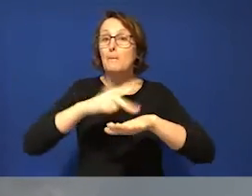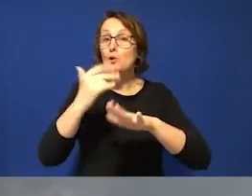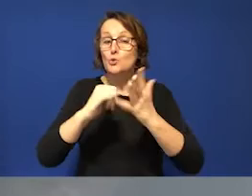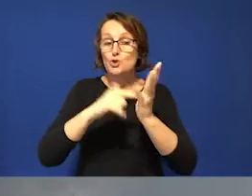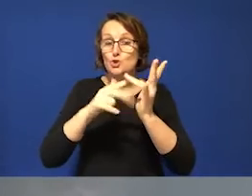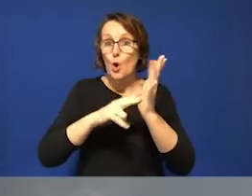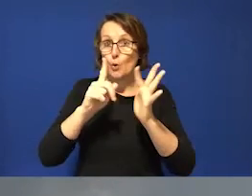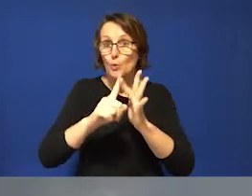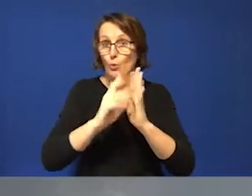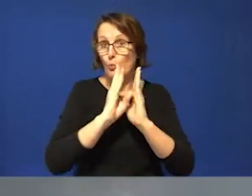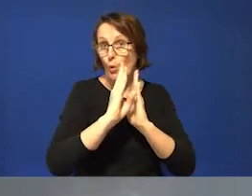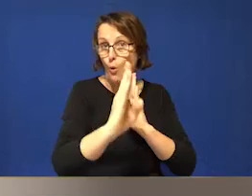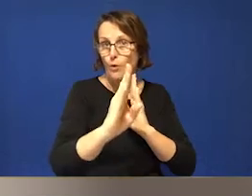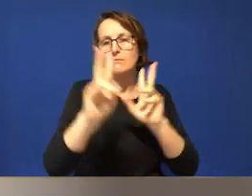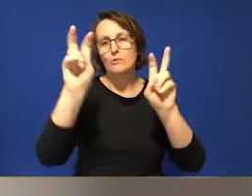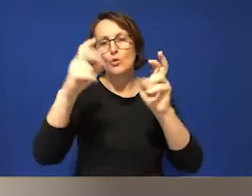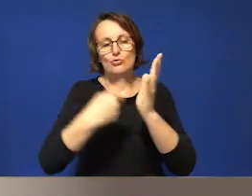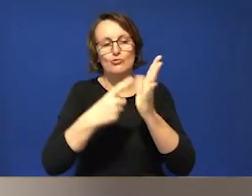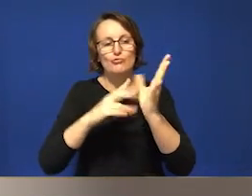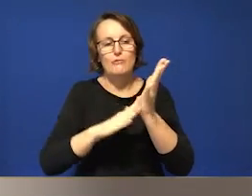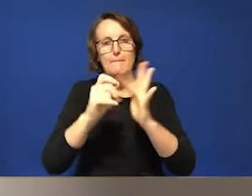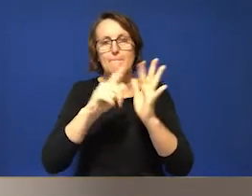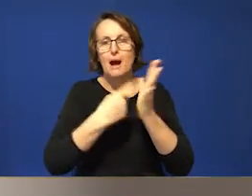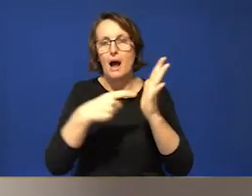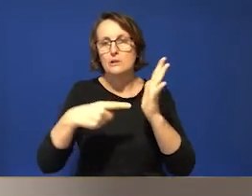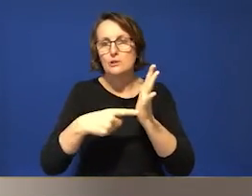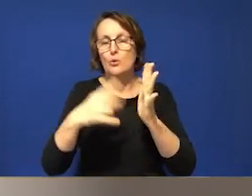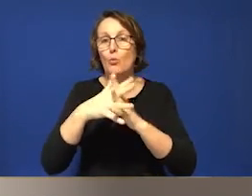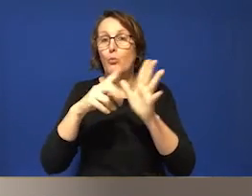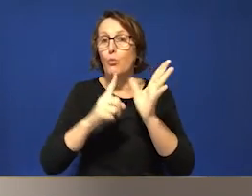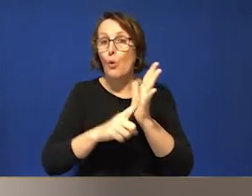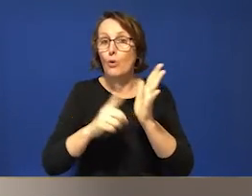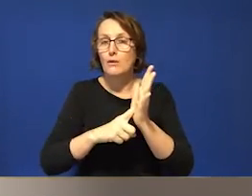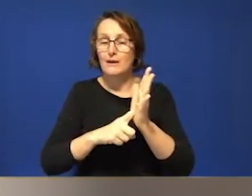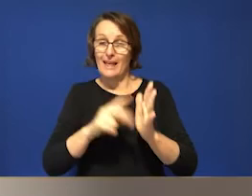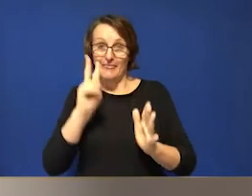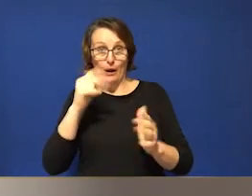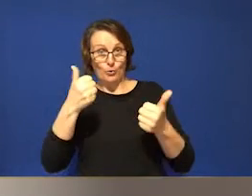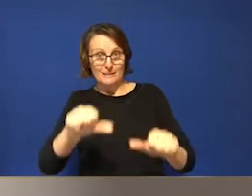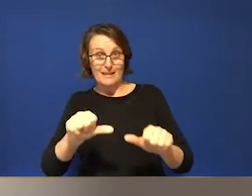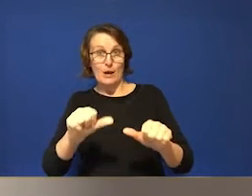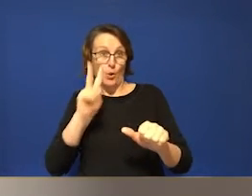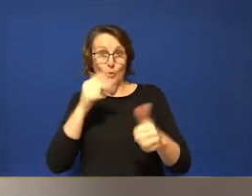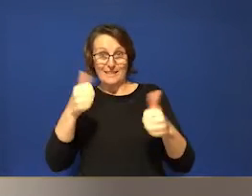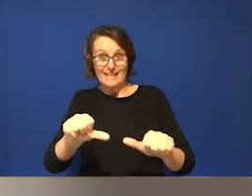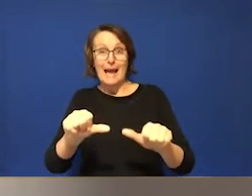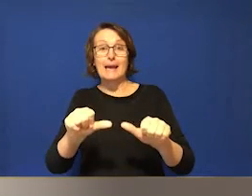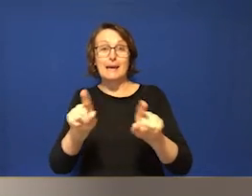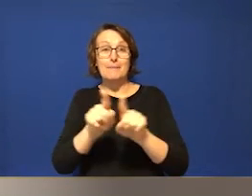which we call the rampart wall. And it's like very much like the base of parliament house. So the biggest influence for us is parliament house.